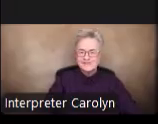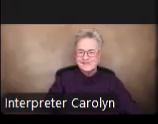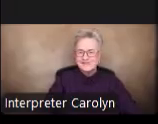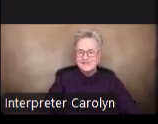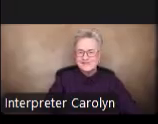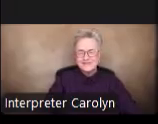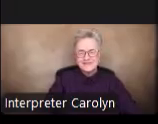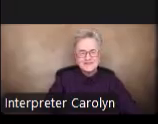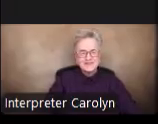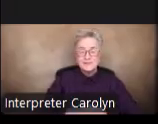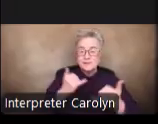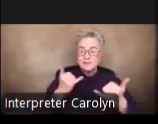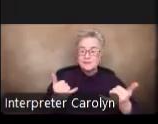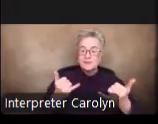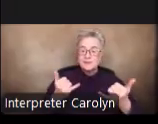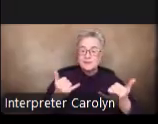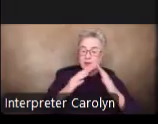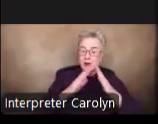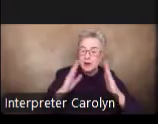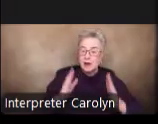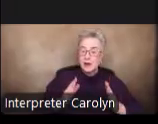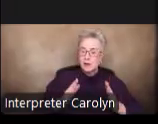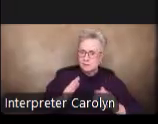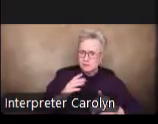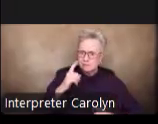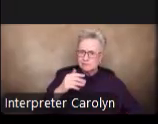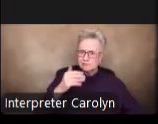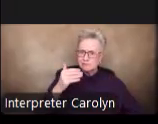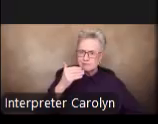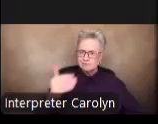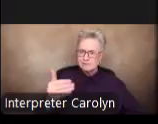So now the house is really kind of taking shape. Between 10 and